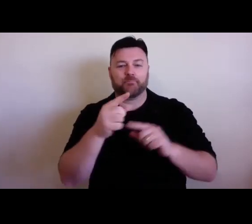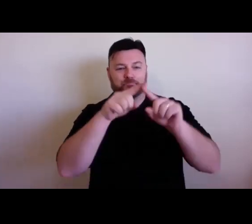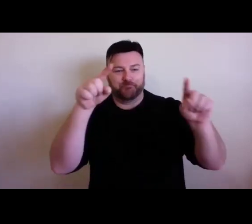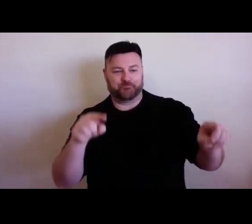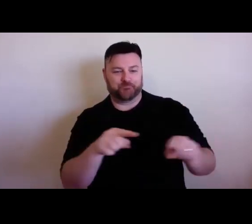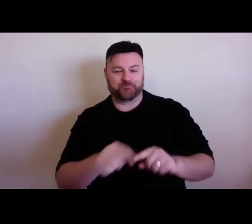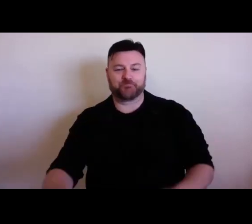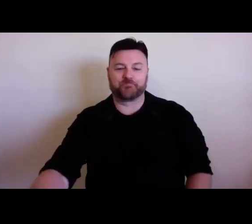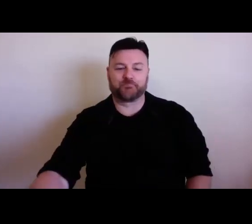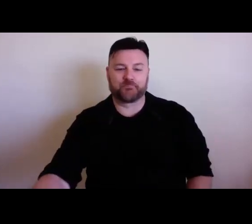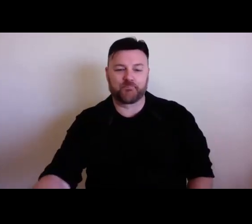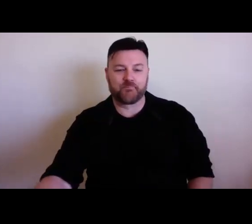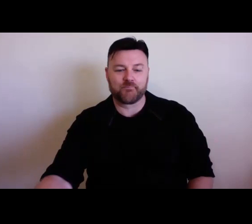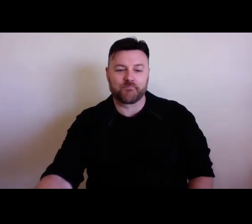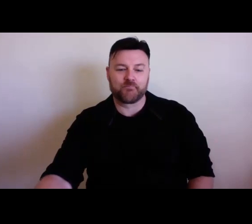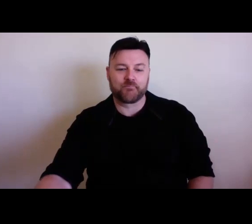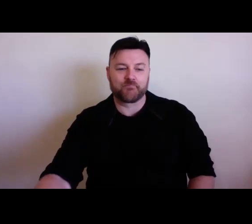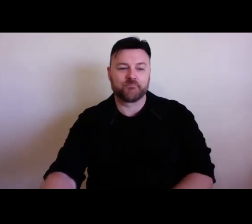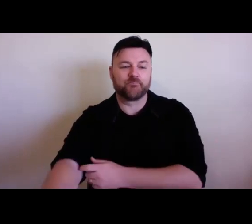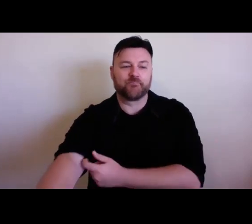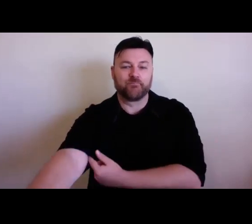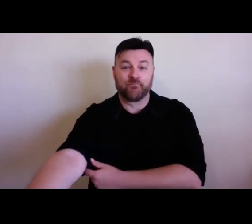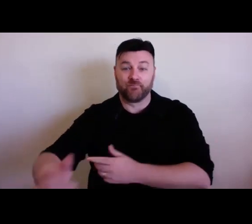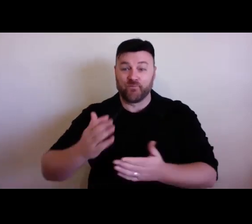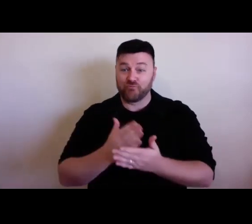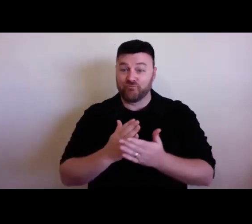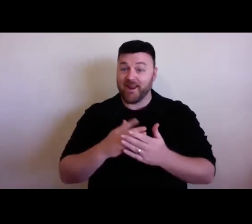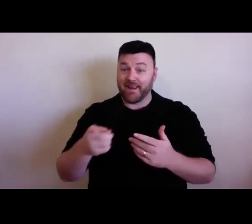slides. So I think you answered everyone's questions throughout as